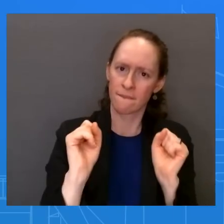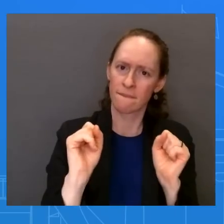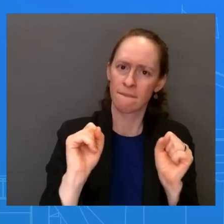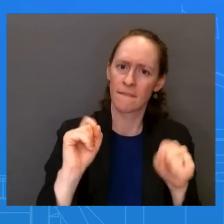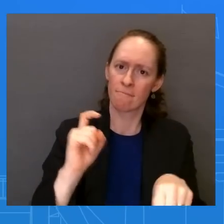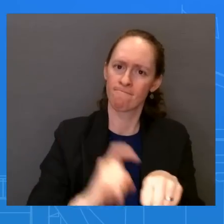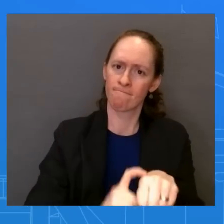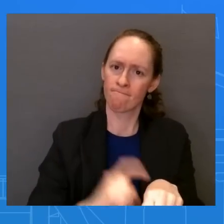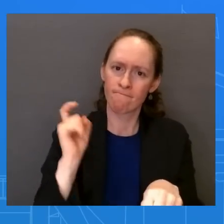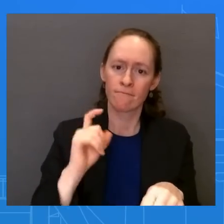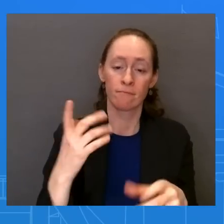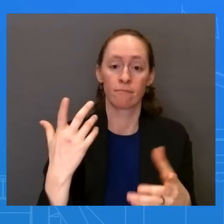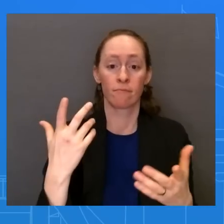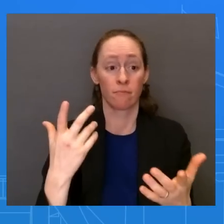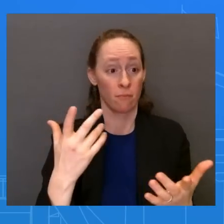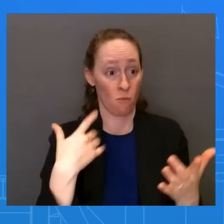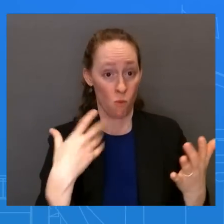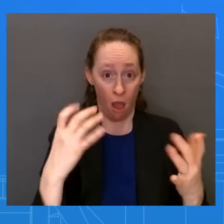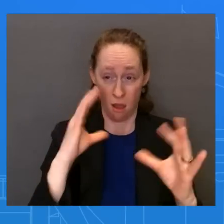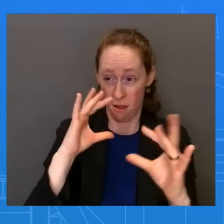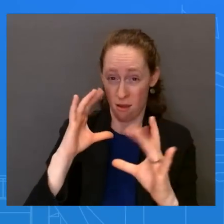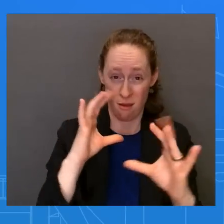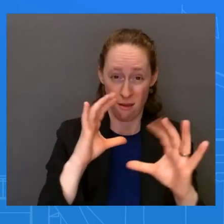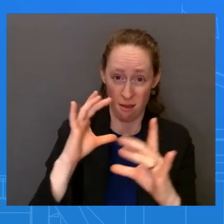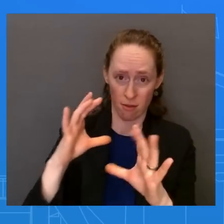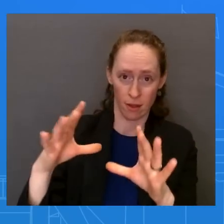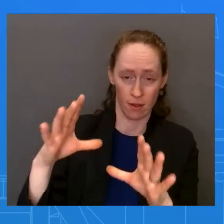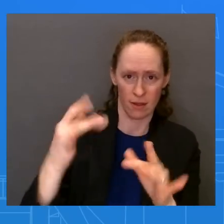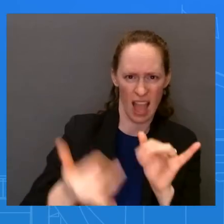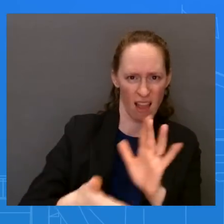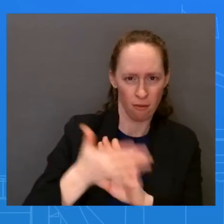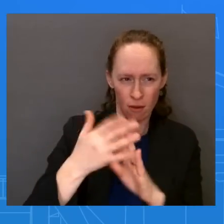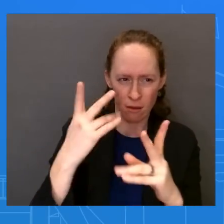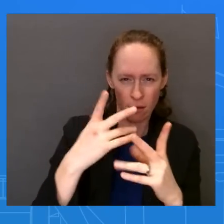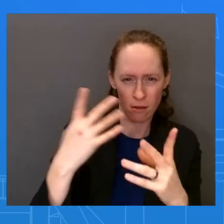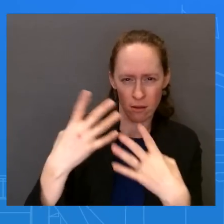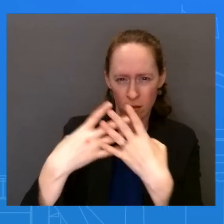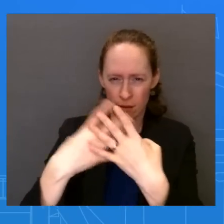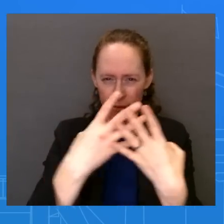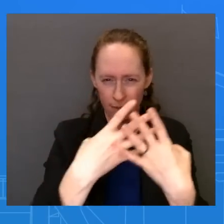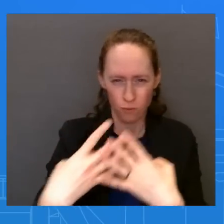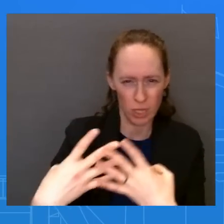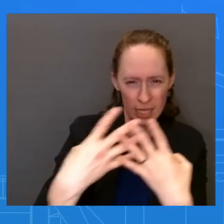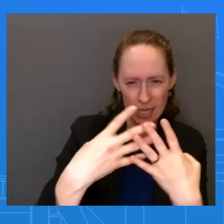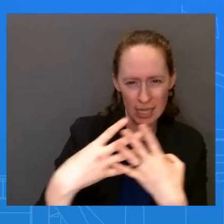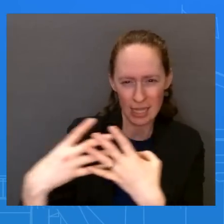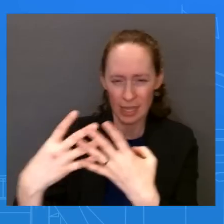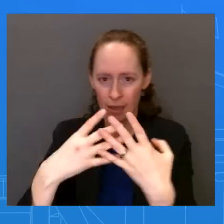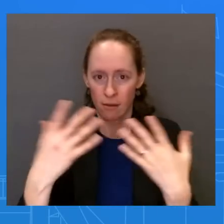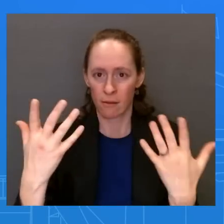airports in the world to lead the agency. And so, we will continue to work with Senator Schumer,